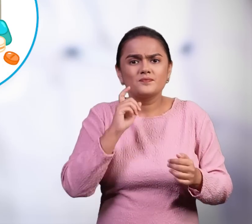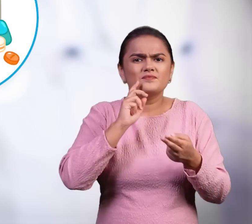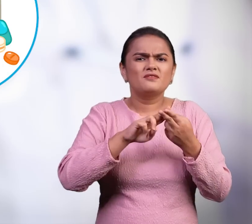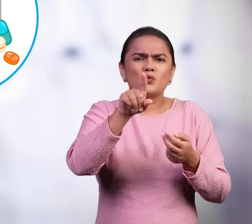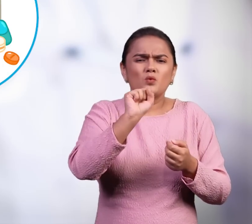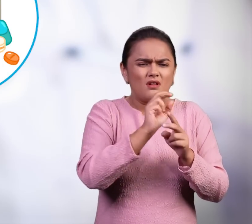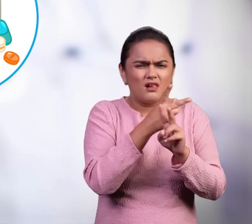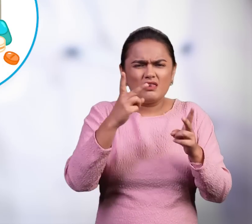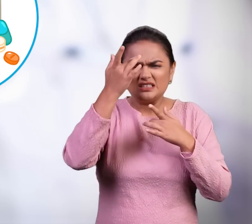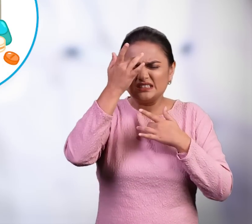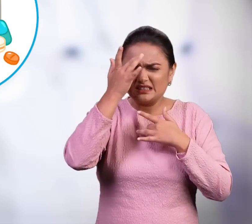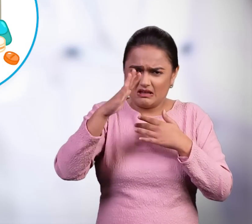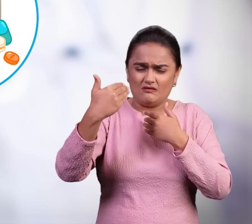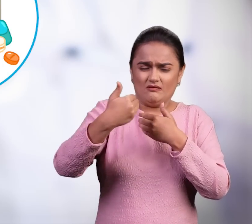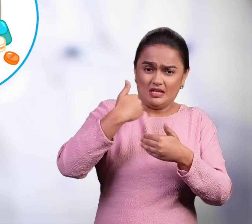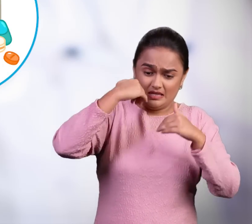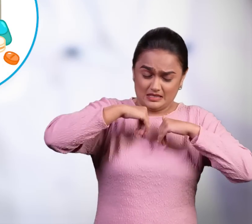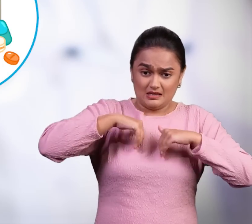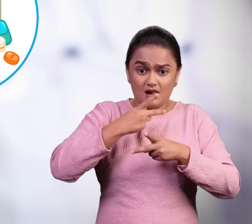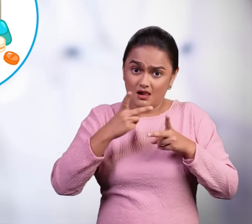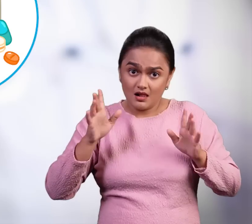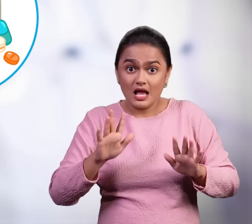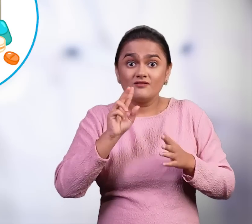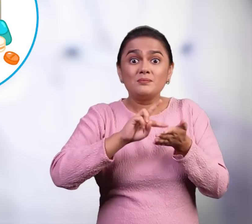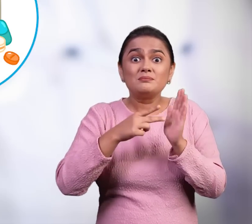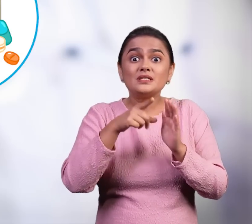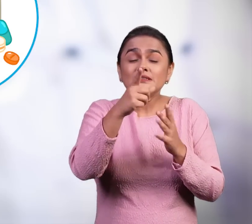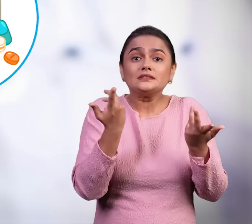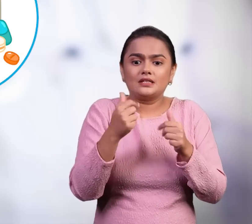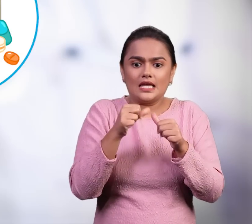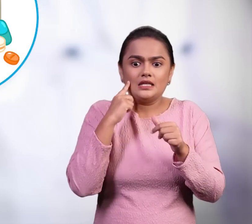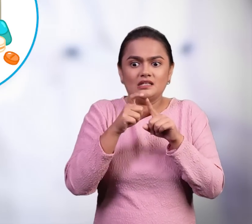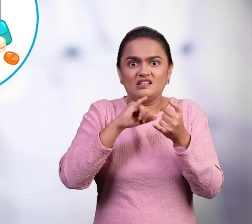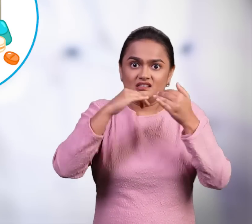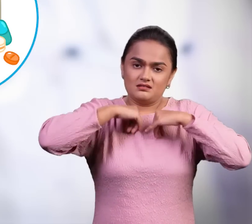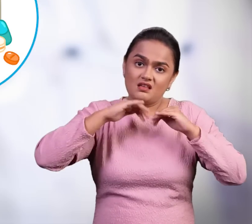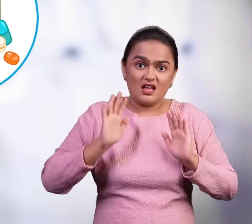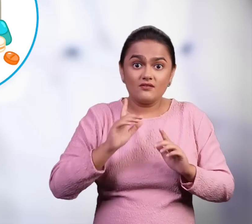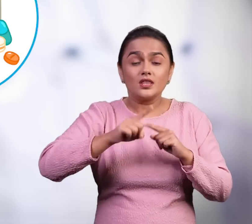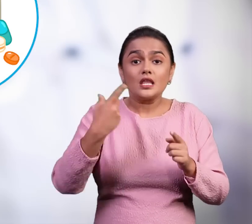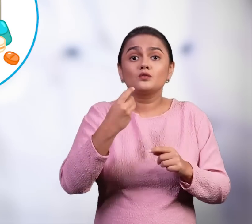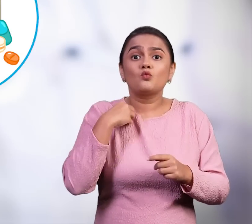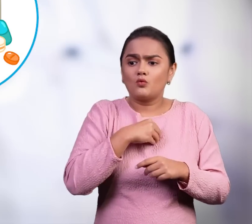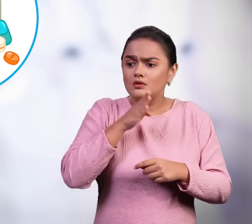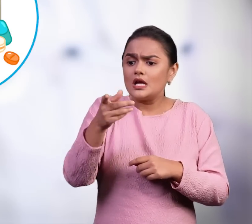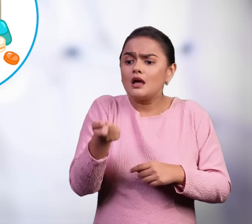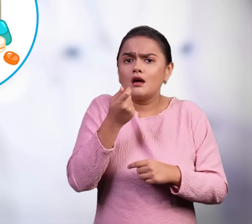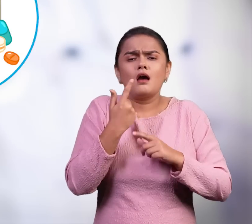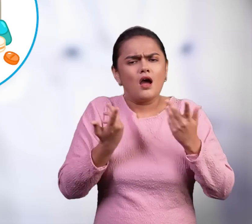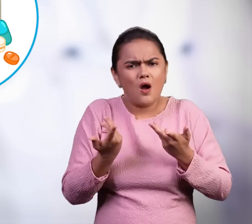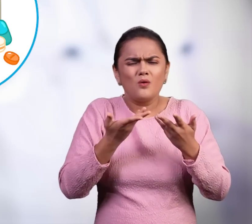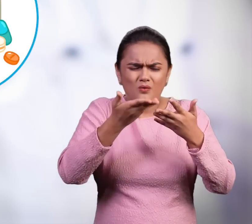and how to manage multiple diseases or AIDS.